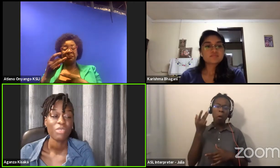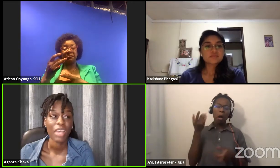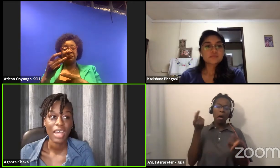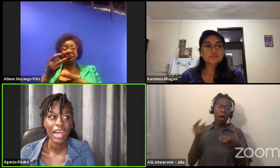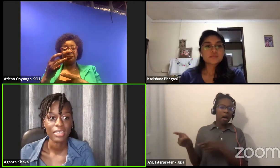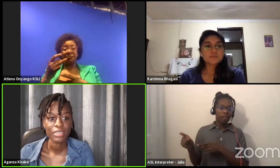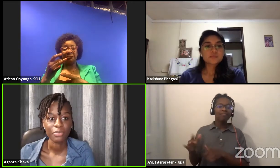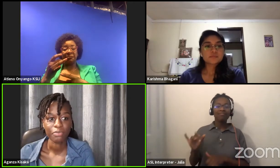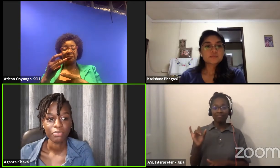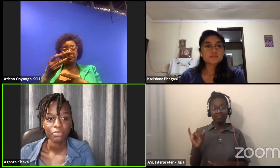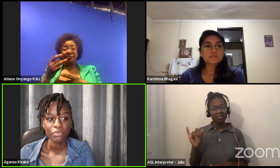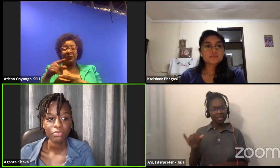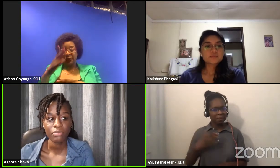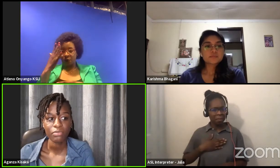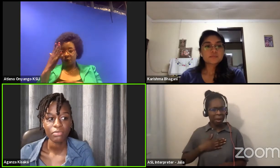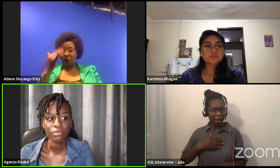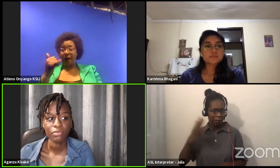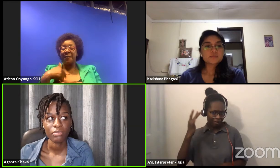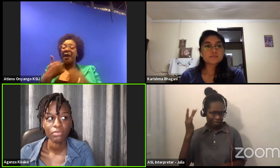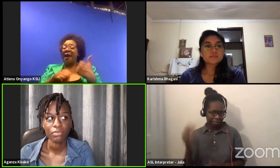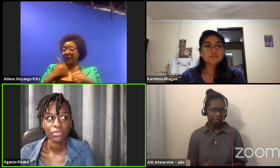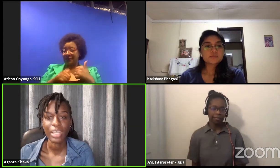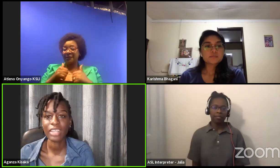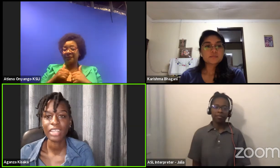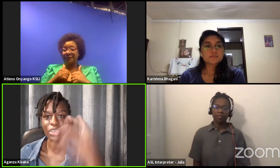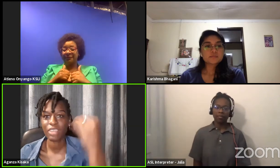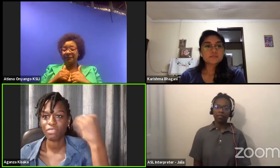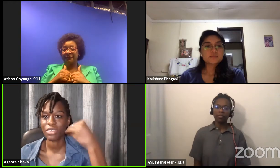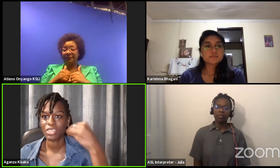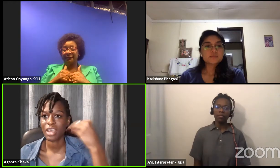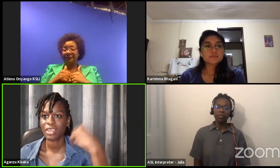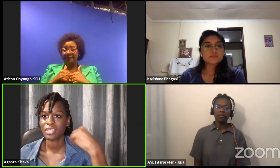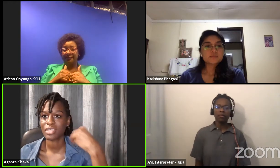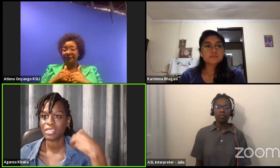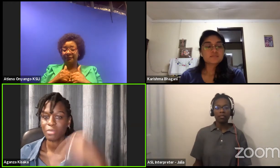That's why I act, I like looking for this character in me.